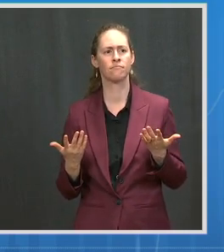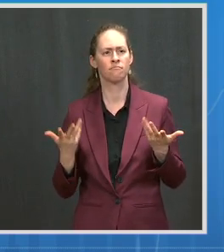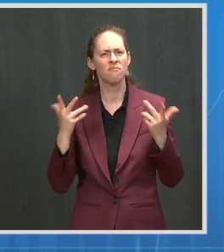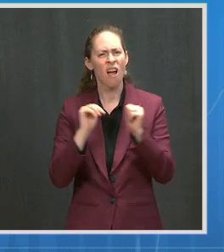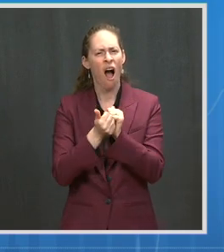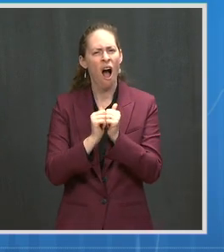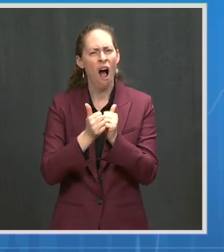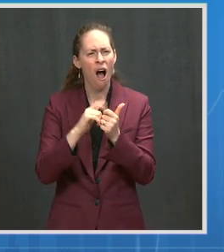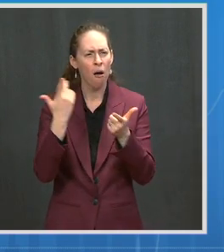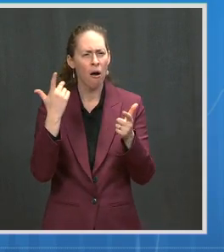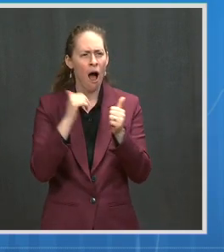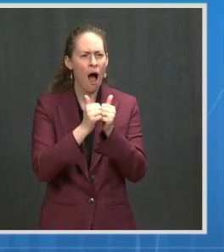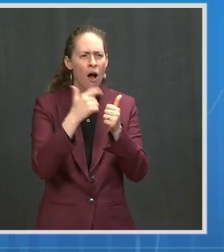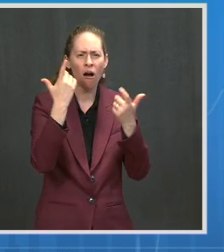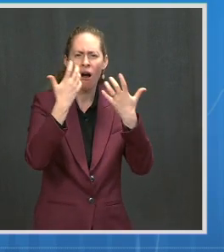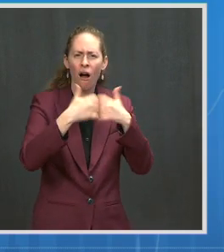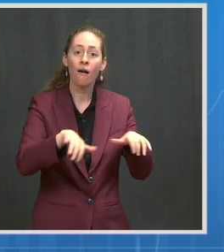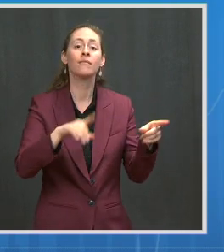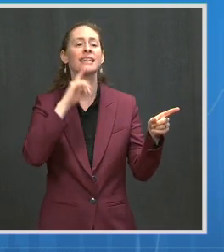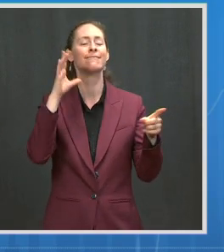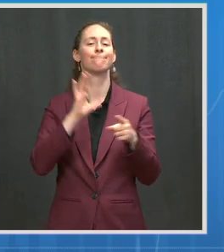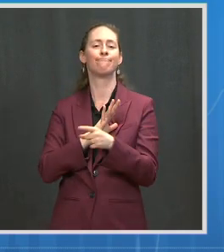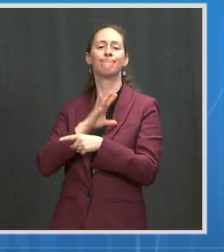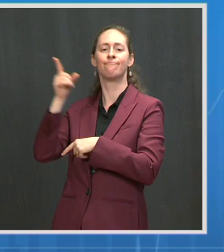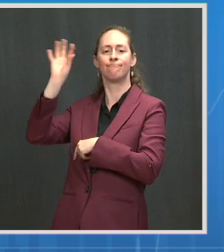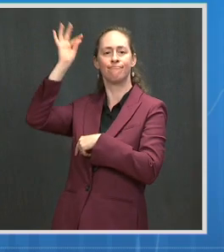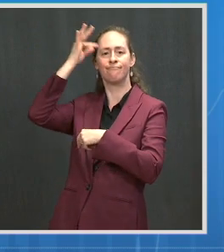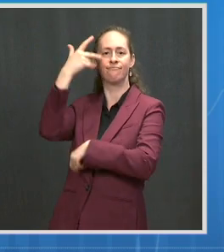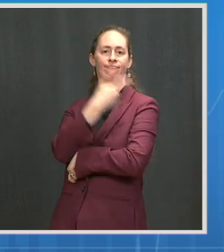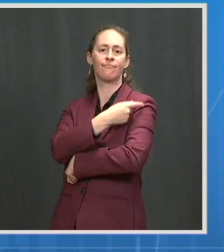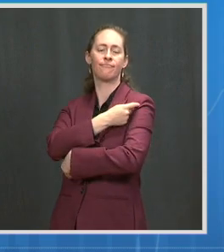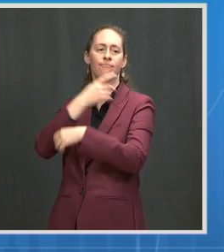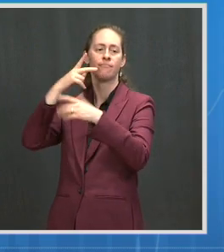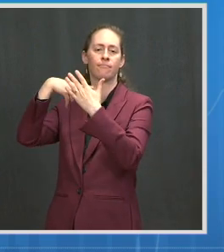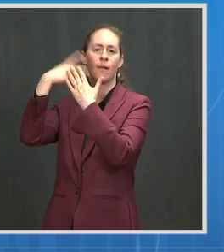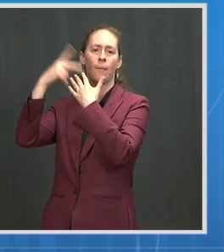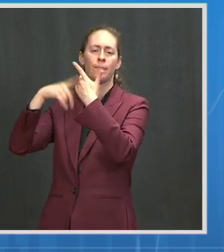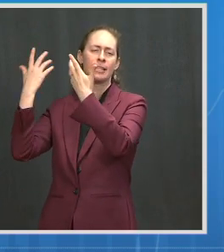And from the beginning, the federal vaccination channels have taken an intentional approach to center on equity.